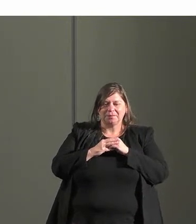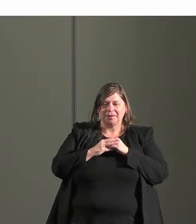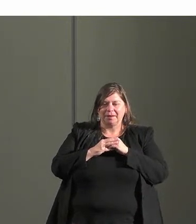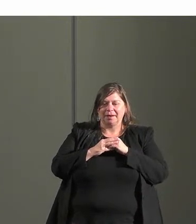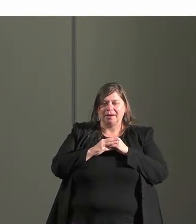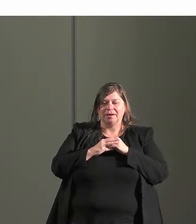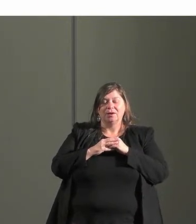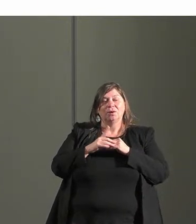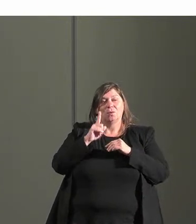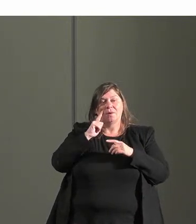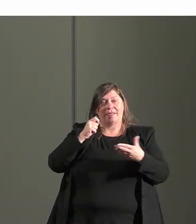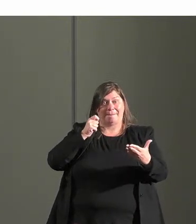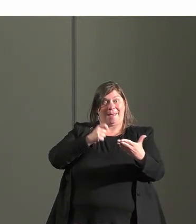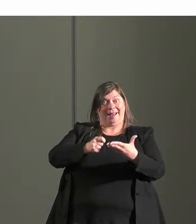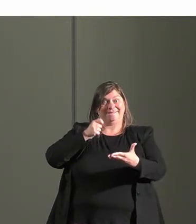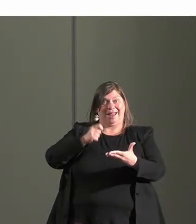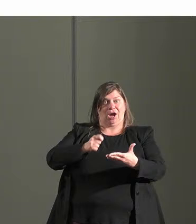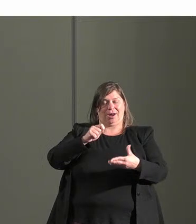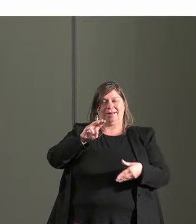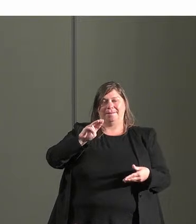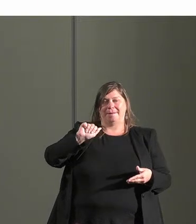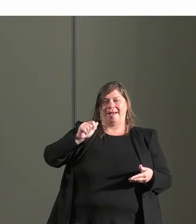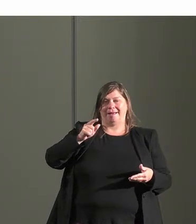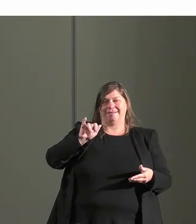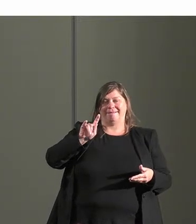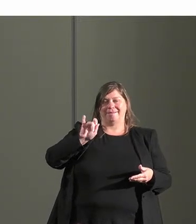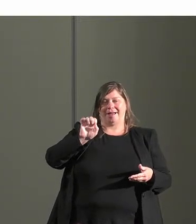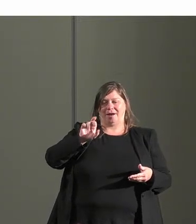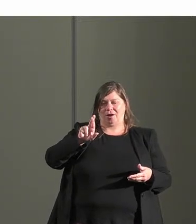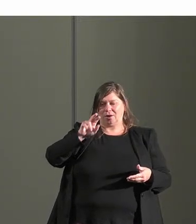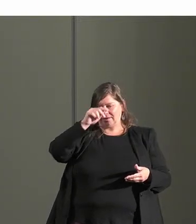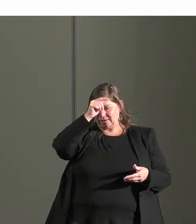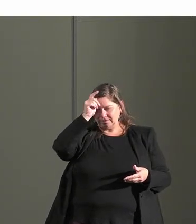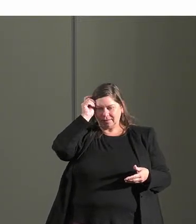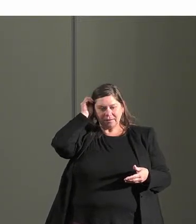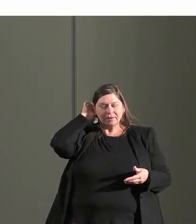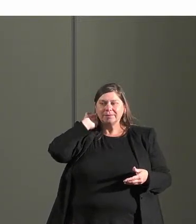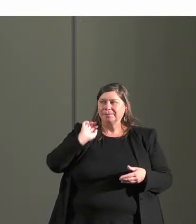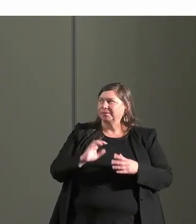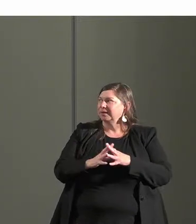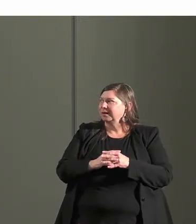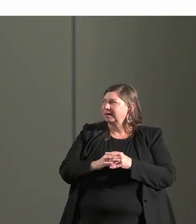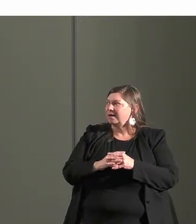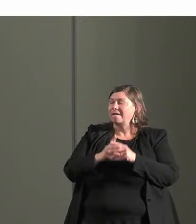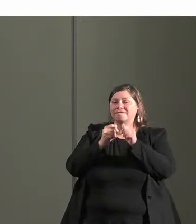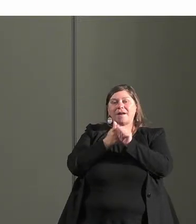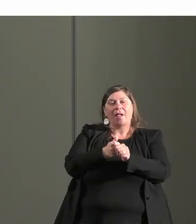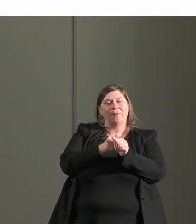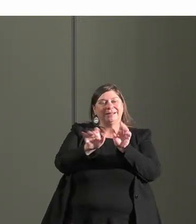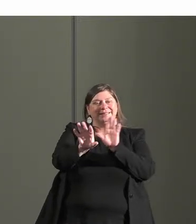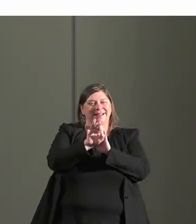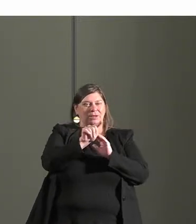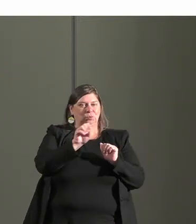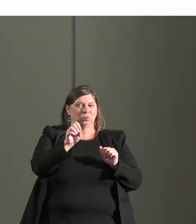behind a flag . We also provided magnifier.